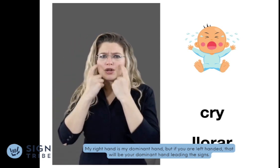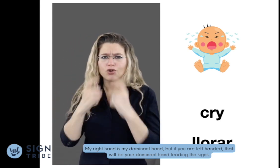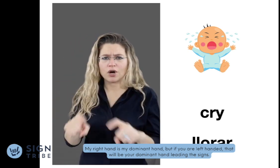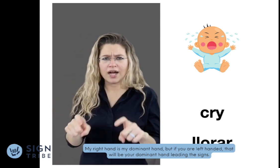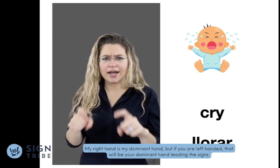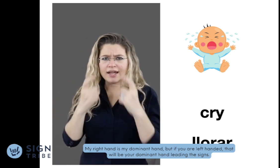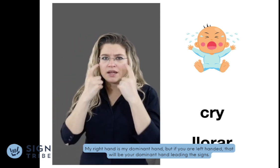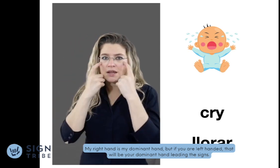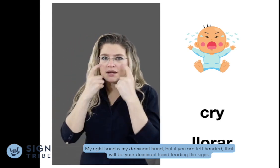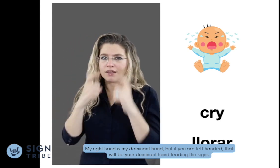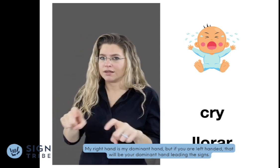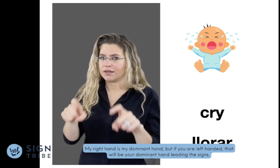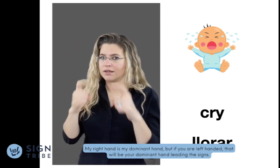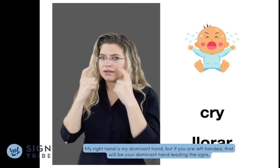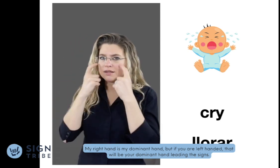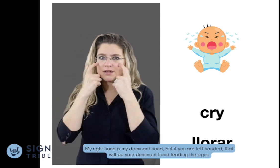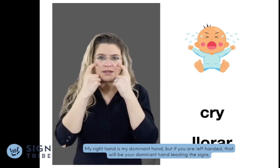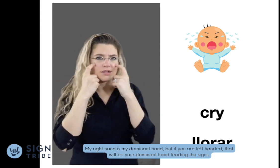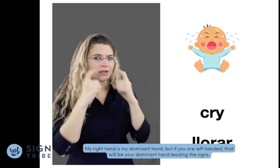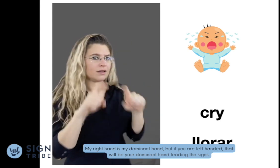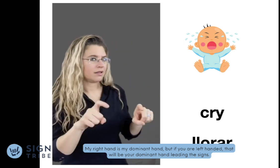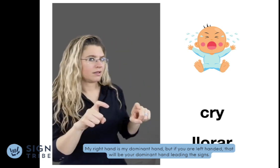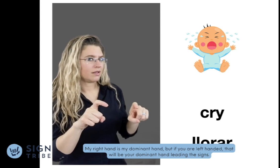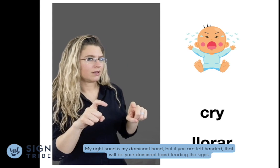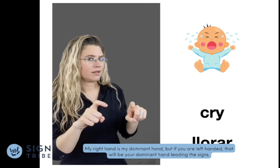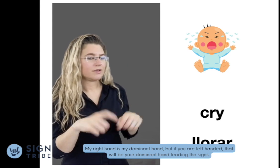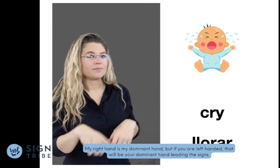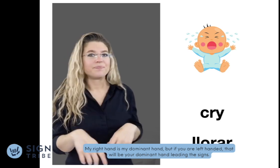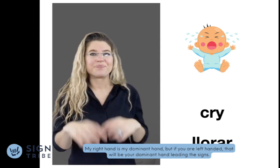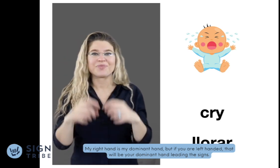cry,